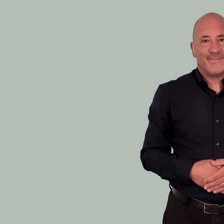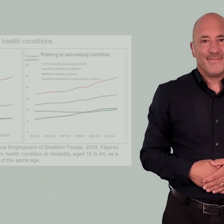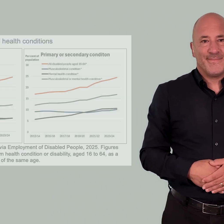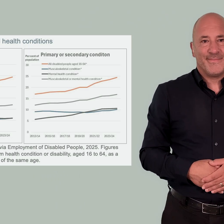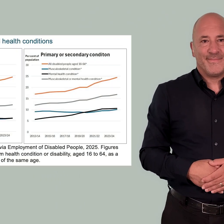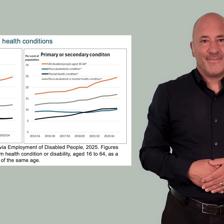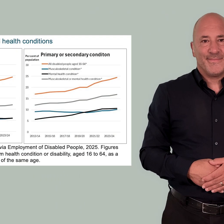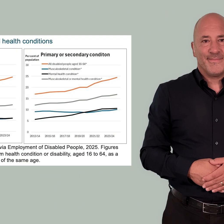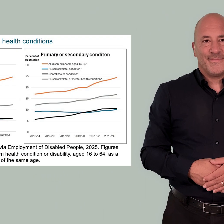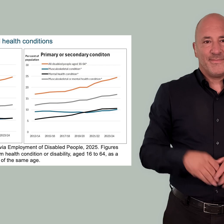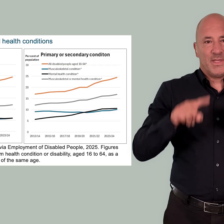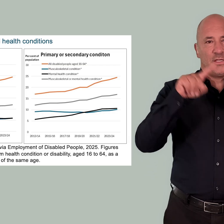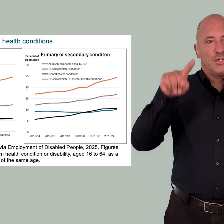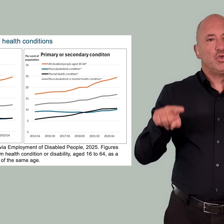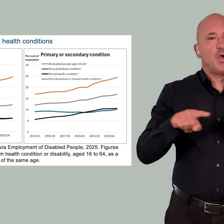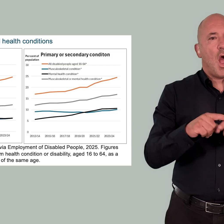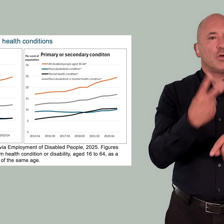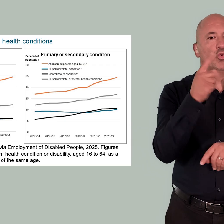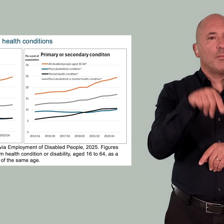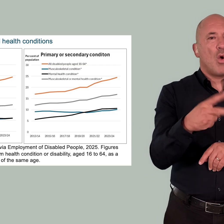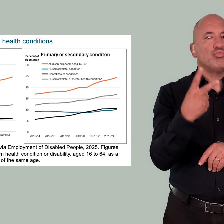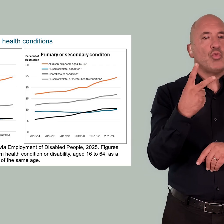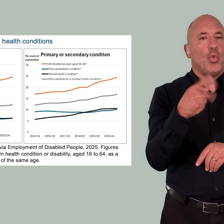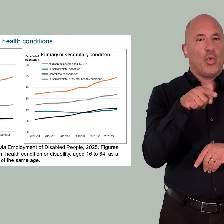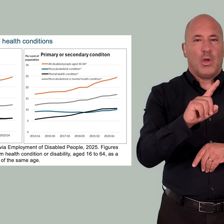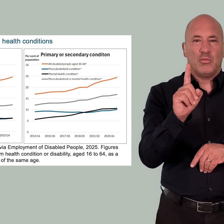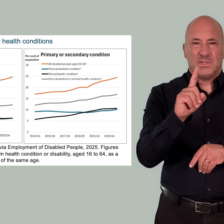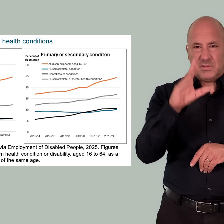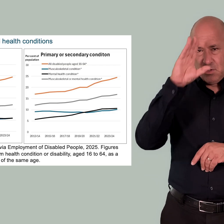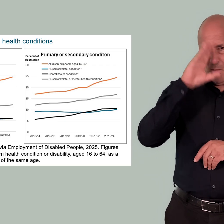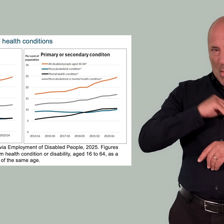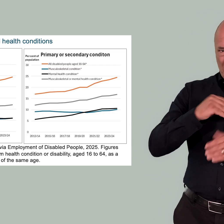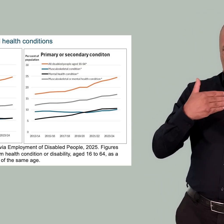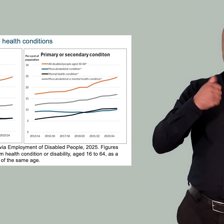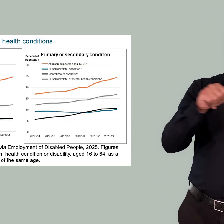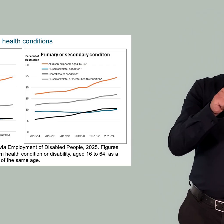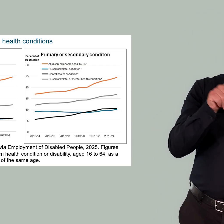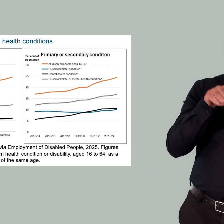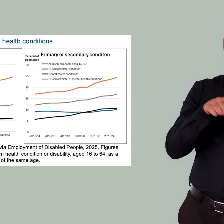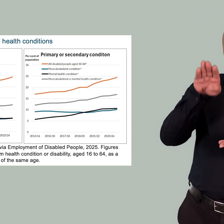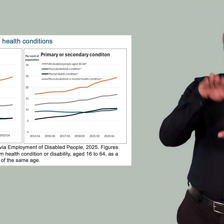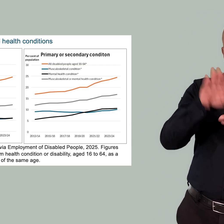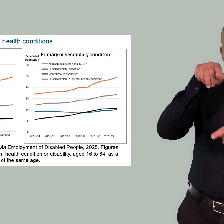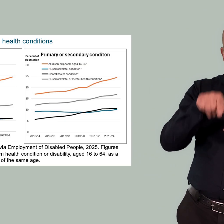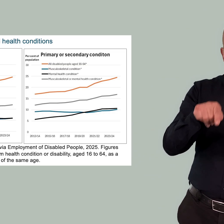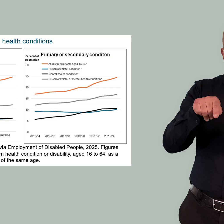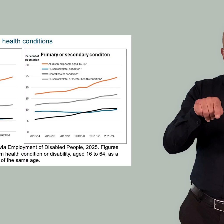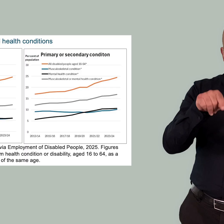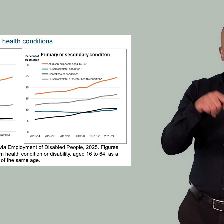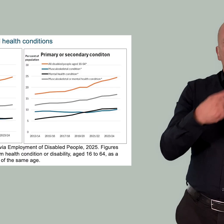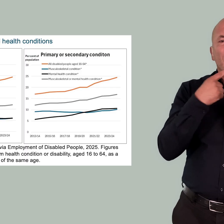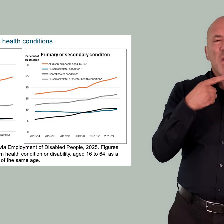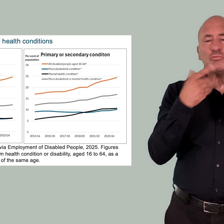Chart 2.2: Trend in reported health conditions